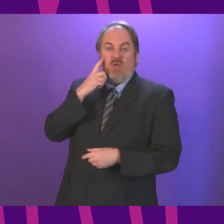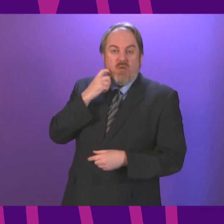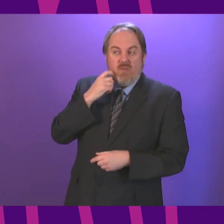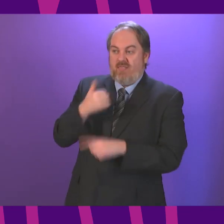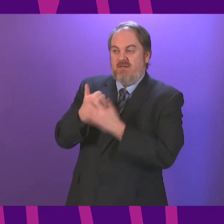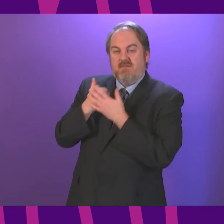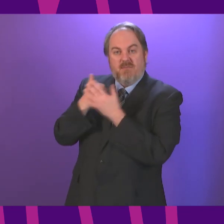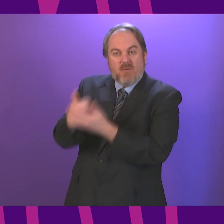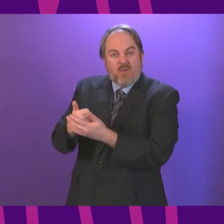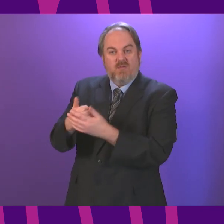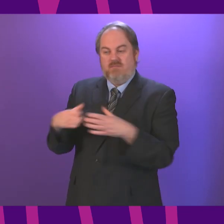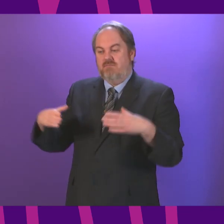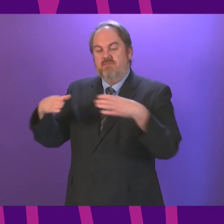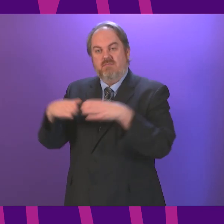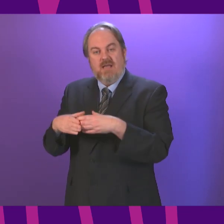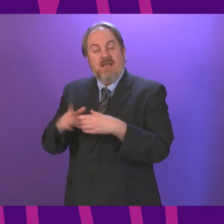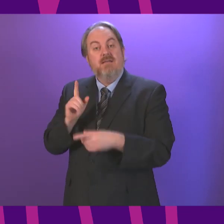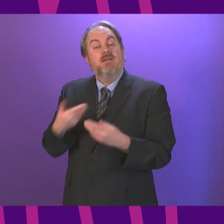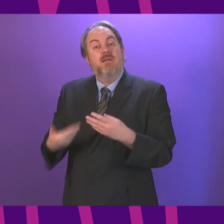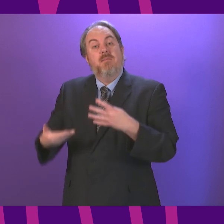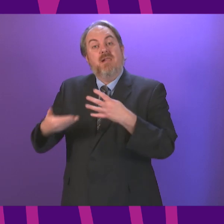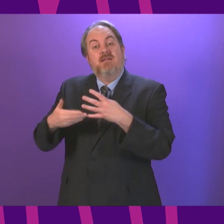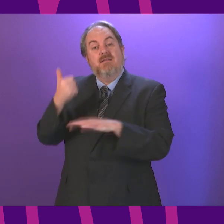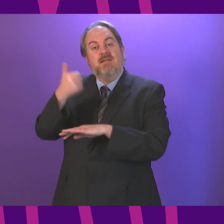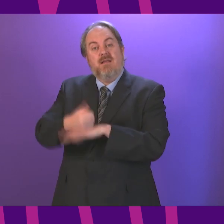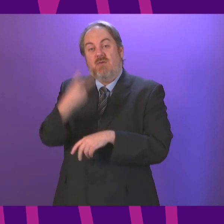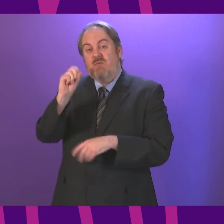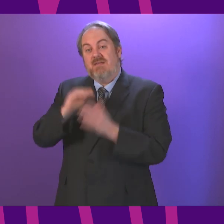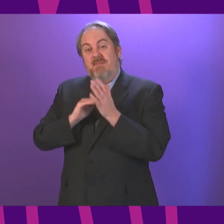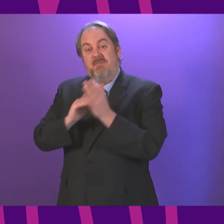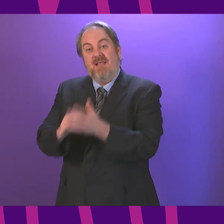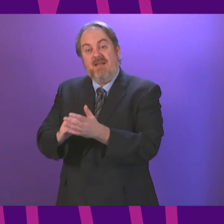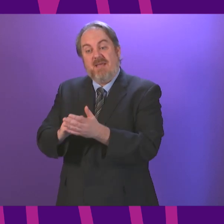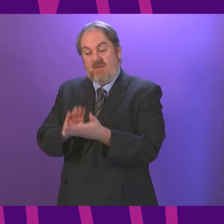That funding is also supporting the introduction of a £20 million pupil equity funding premium,